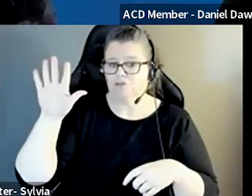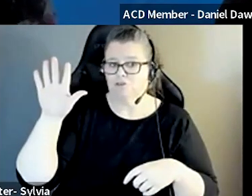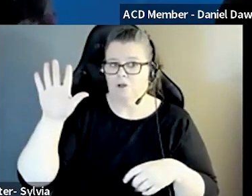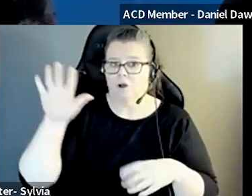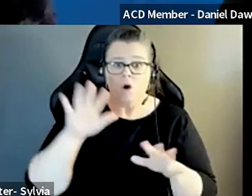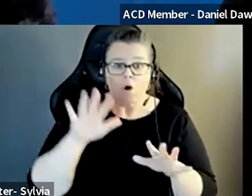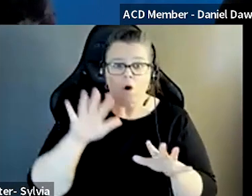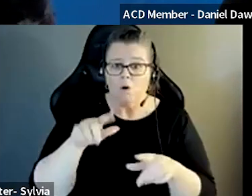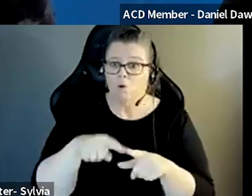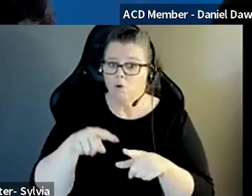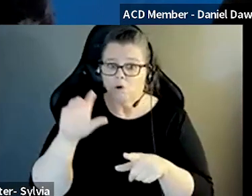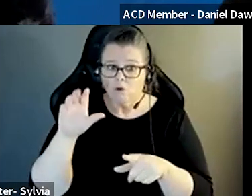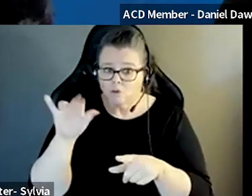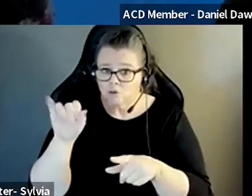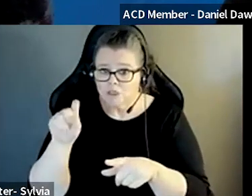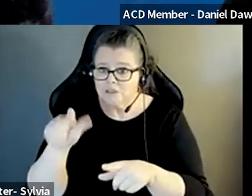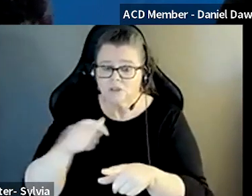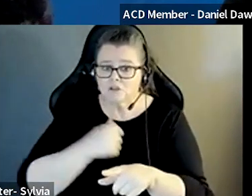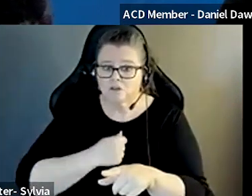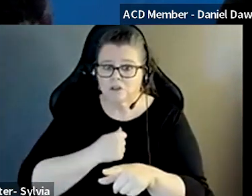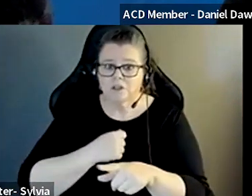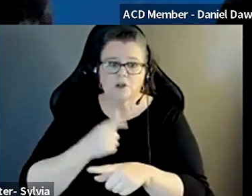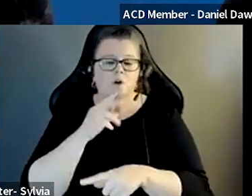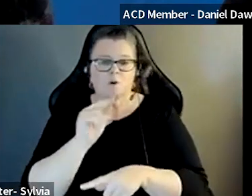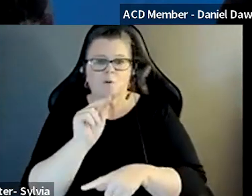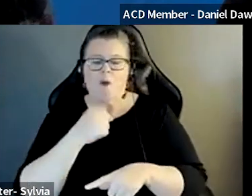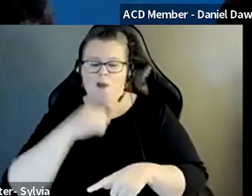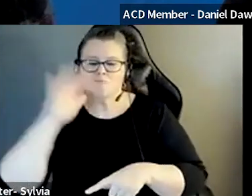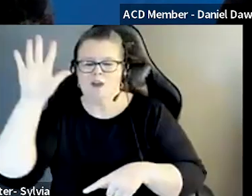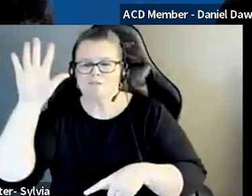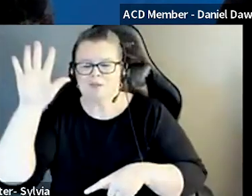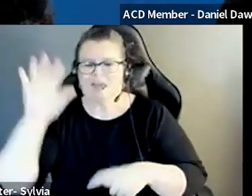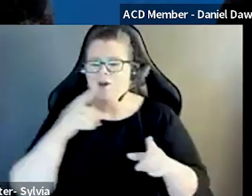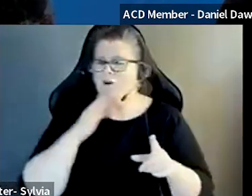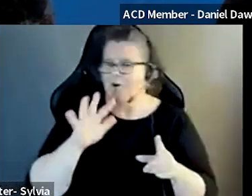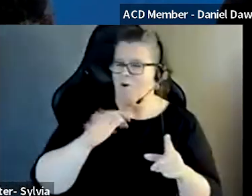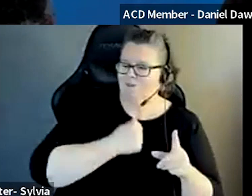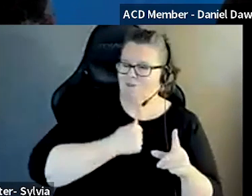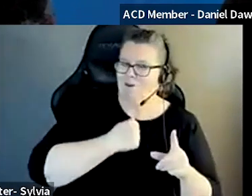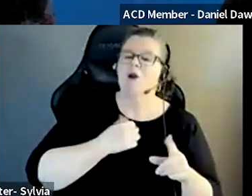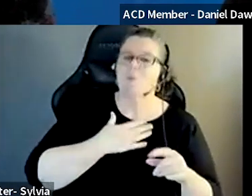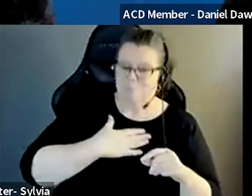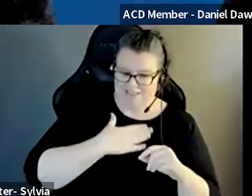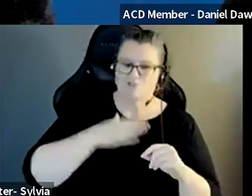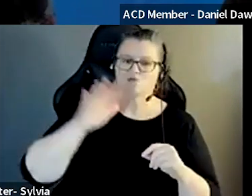No, I was raising my hand [overlapping]; sorry. Okay, okay. No. So yes, please raise your hand either on the screen